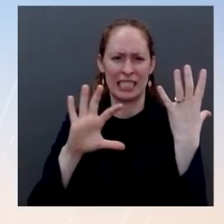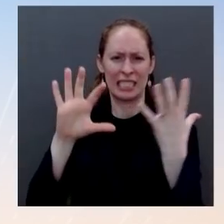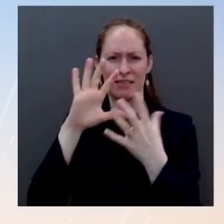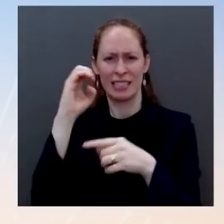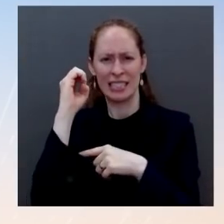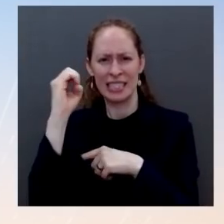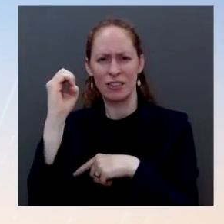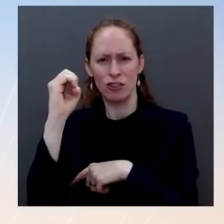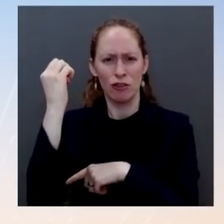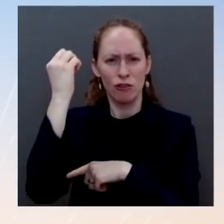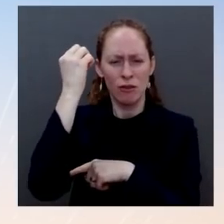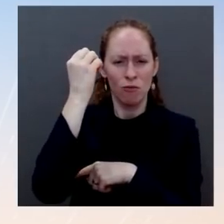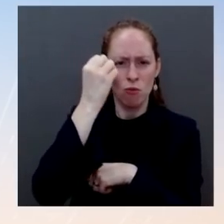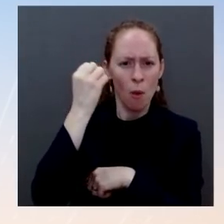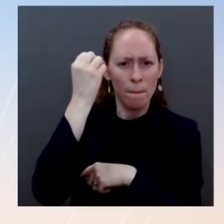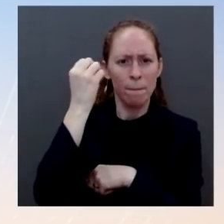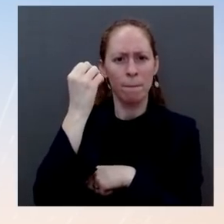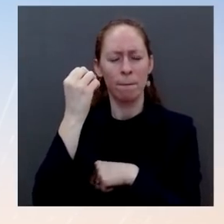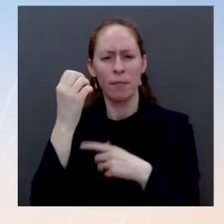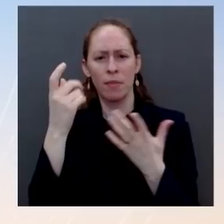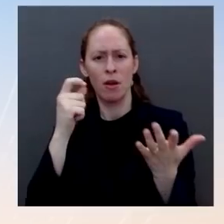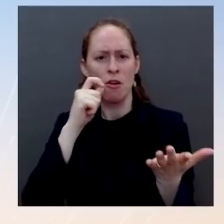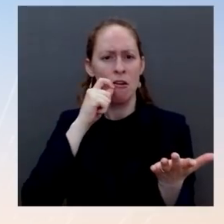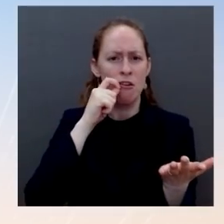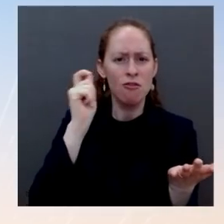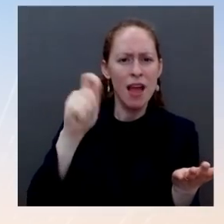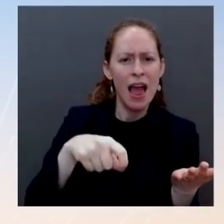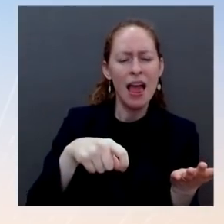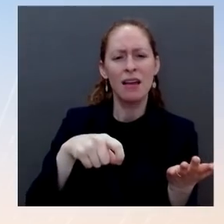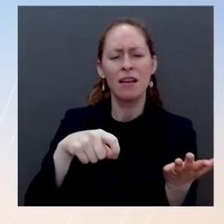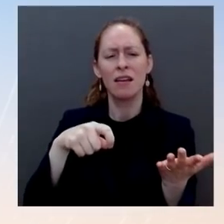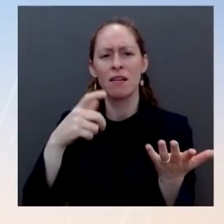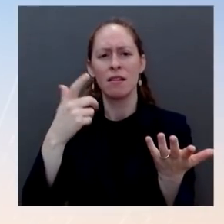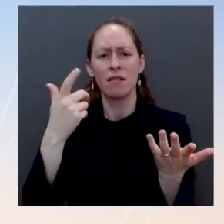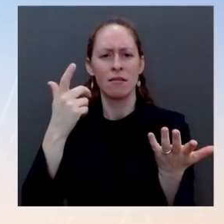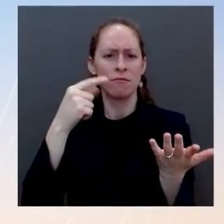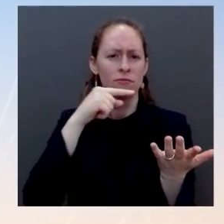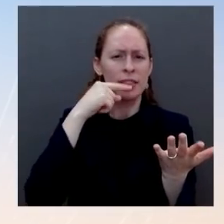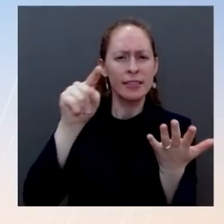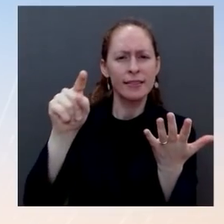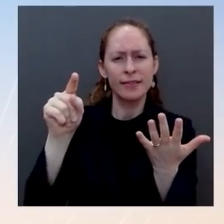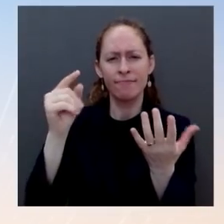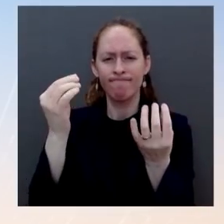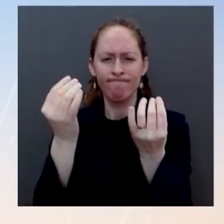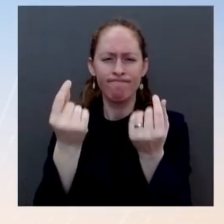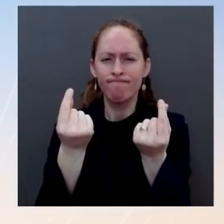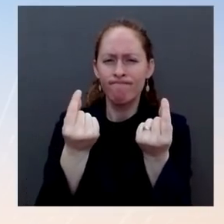First, to provide all of you an update -- and you may have seen this -- but today, Secretary Blinken shared a productive call